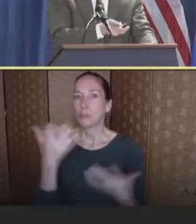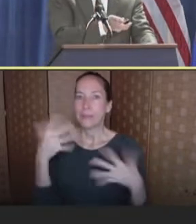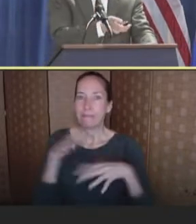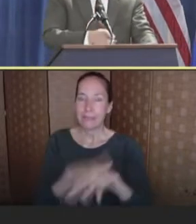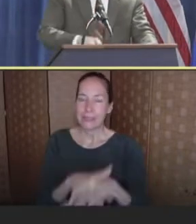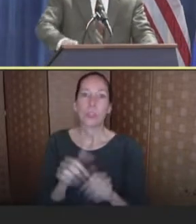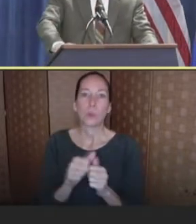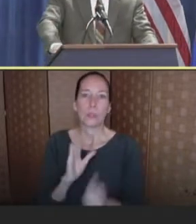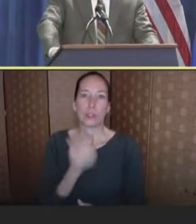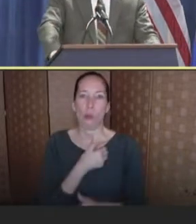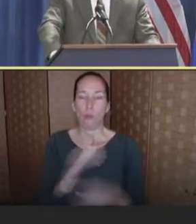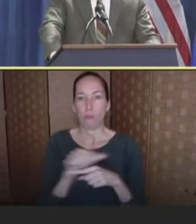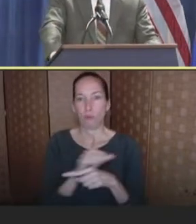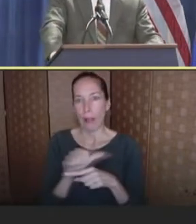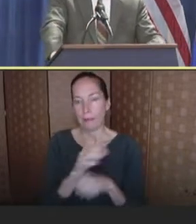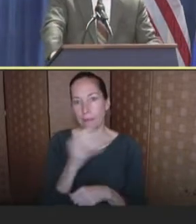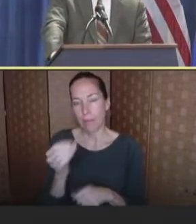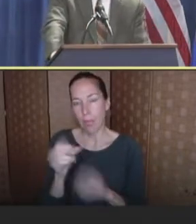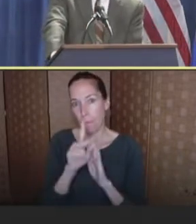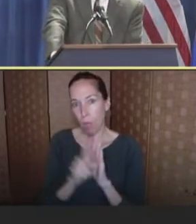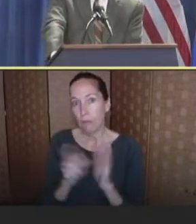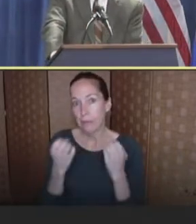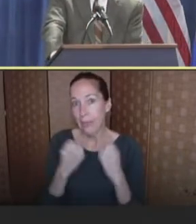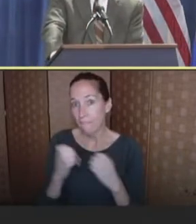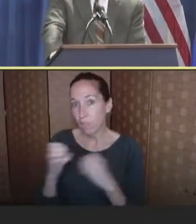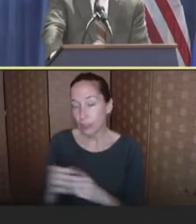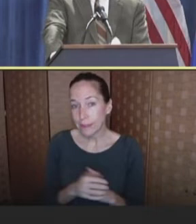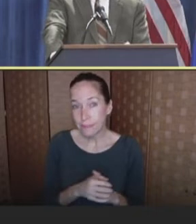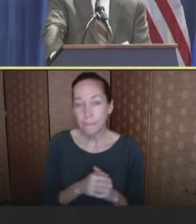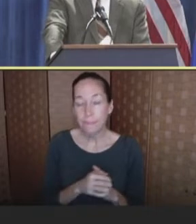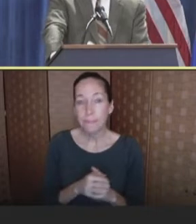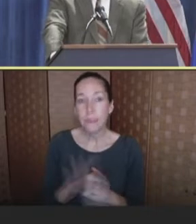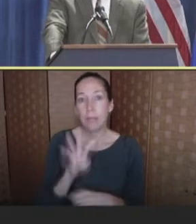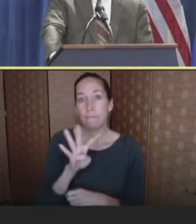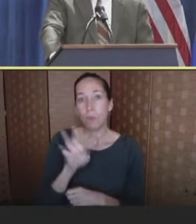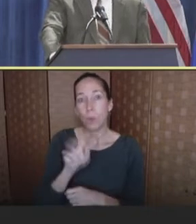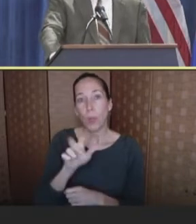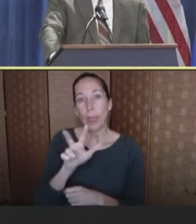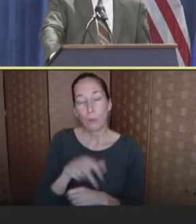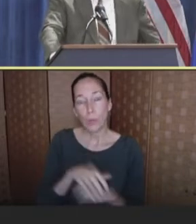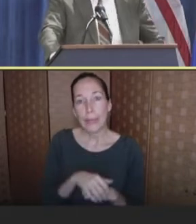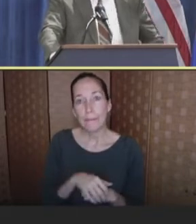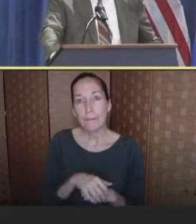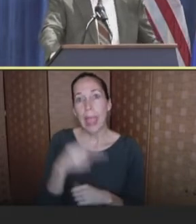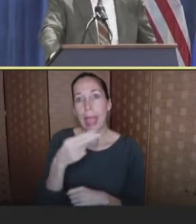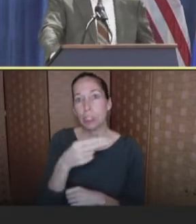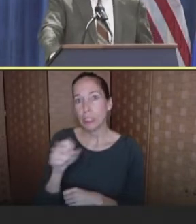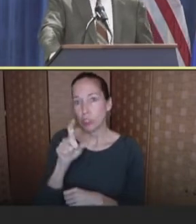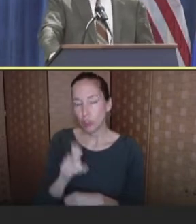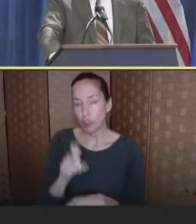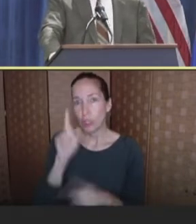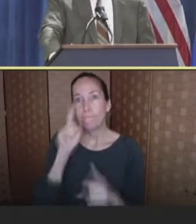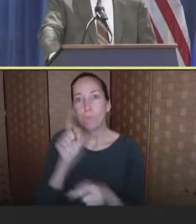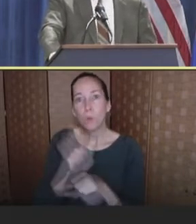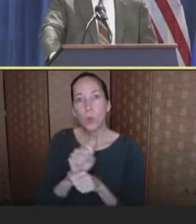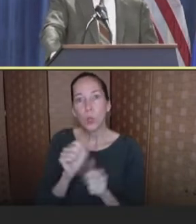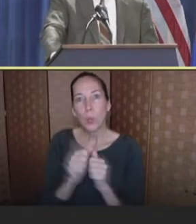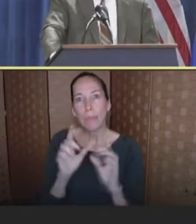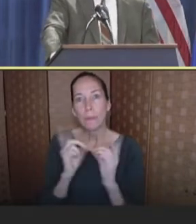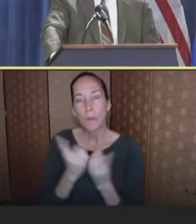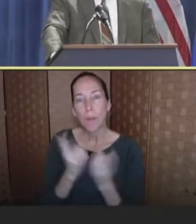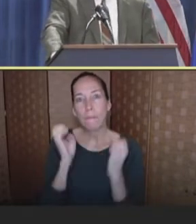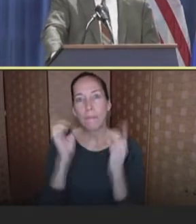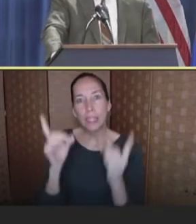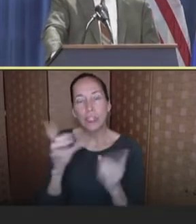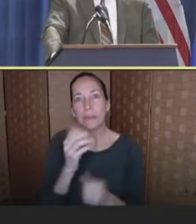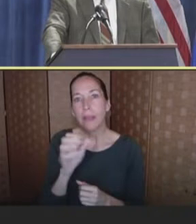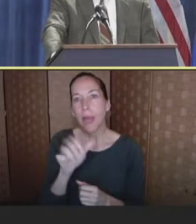4.3 that HHS should work with the Department of Education and other educational partners